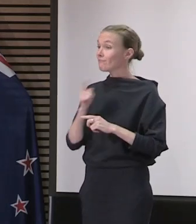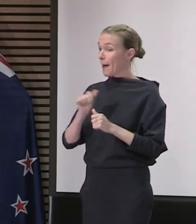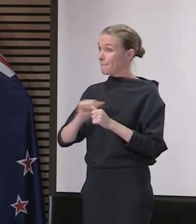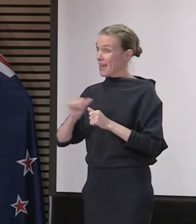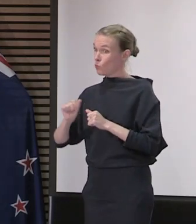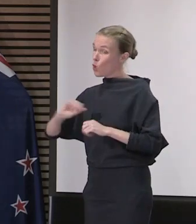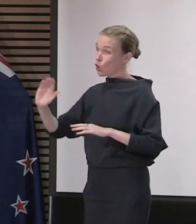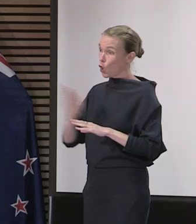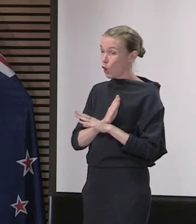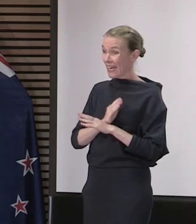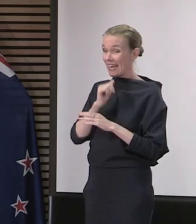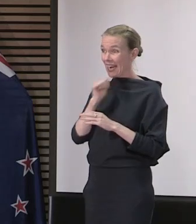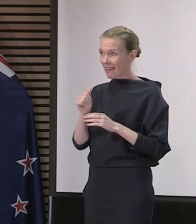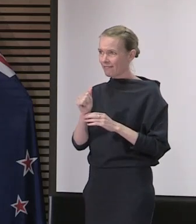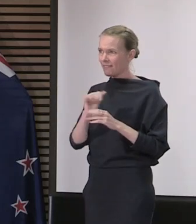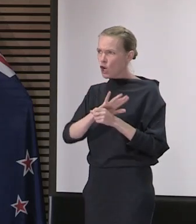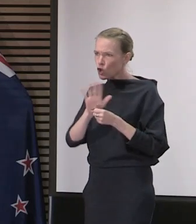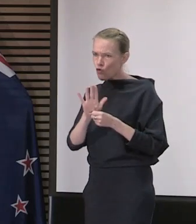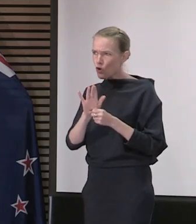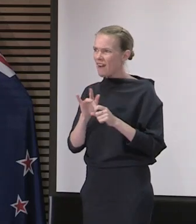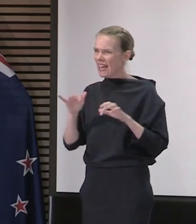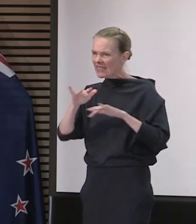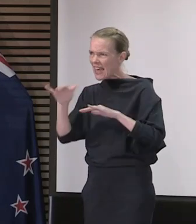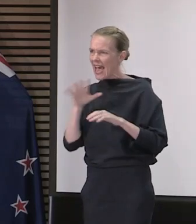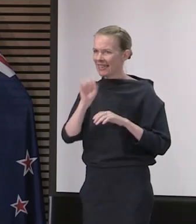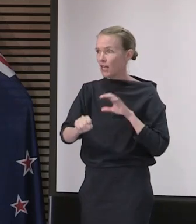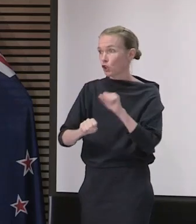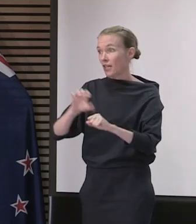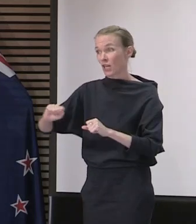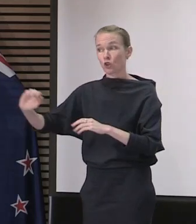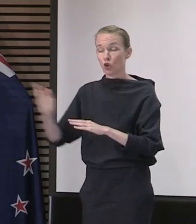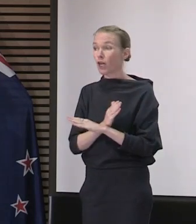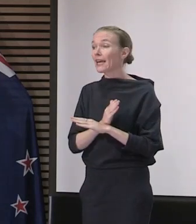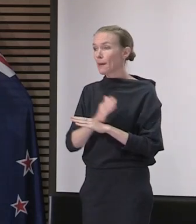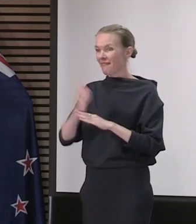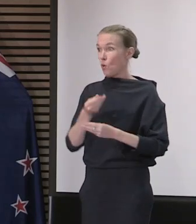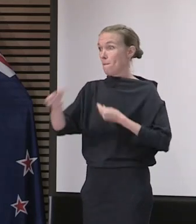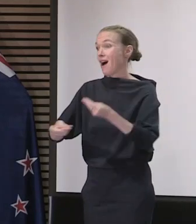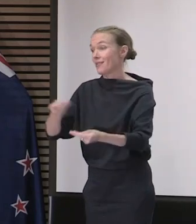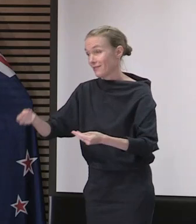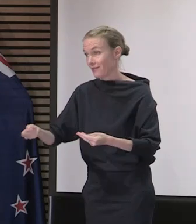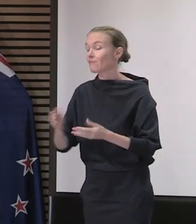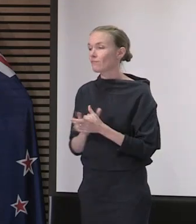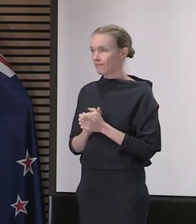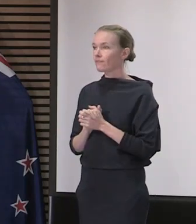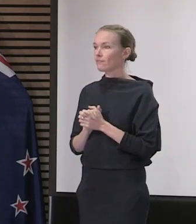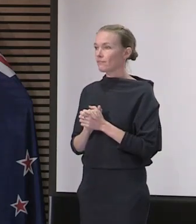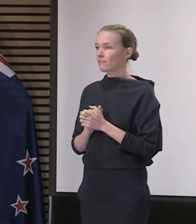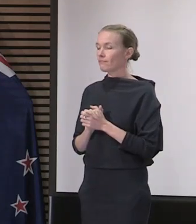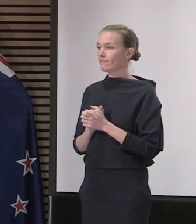advice and ask about getting a test as quickly as possible. This is a point in time when we want to find any residual